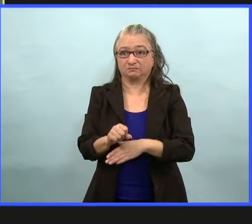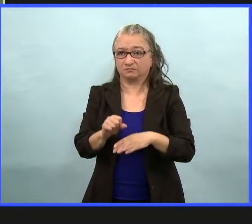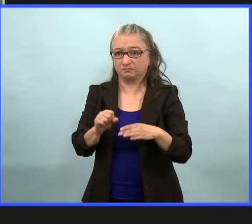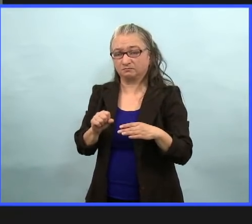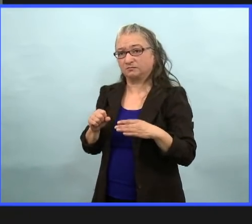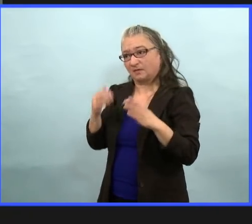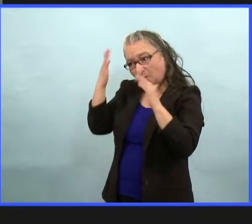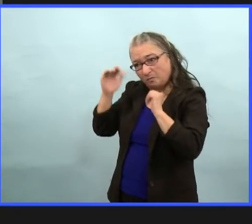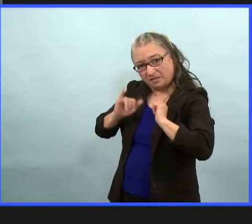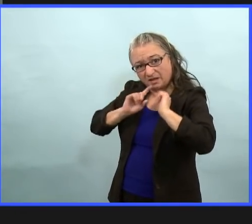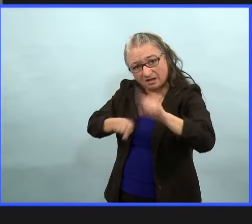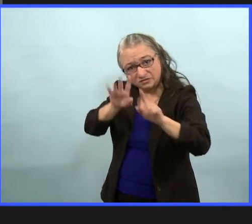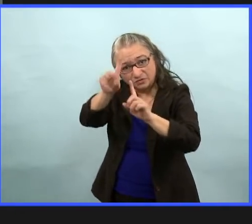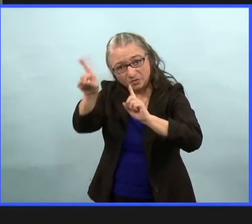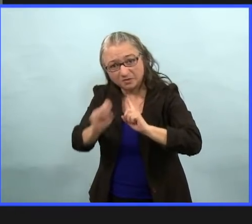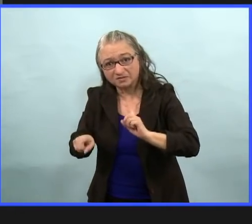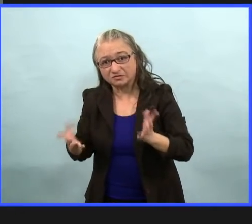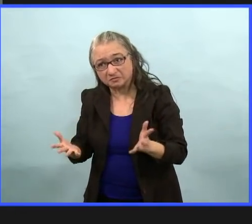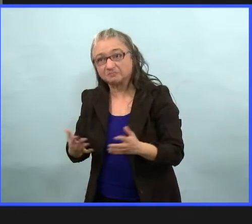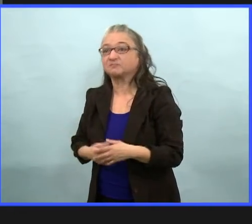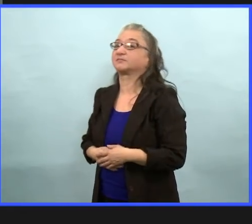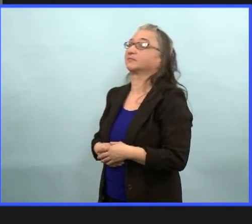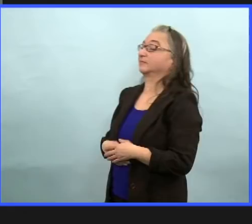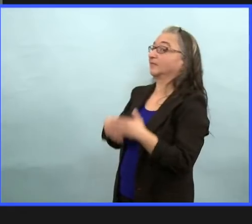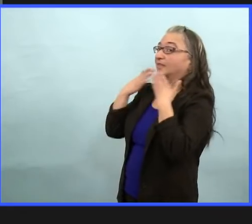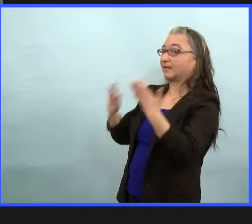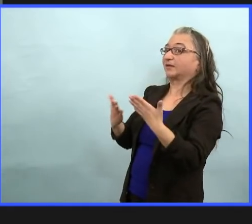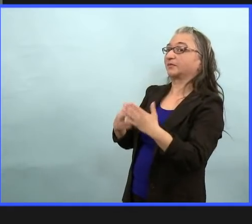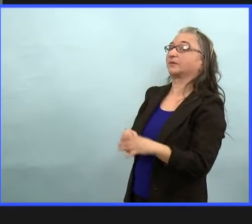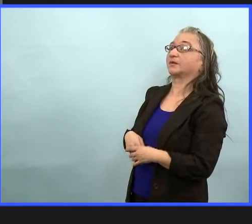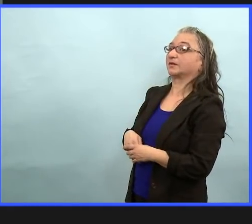yeah i appreciate that thank you very much uh dr reimer this one's for you